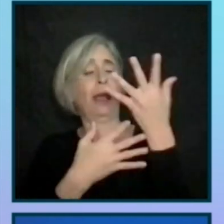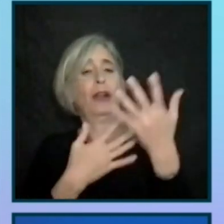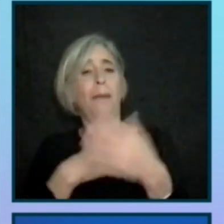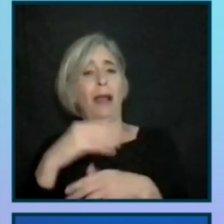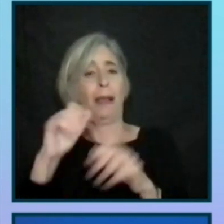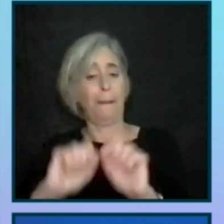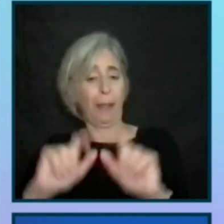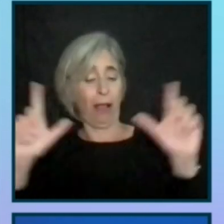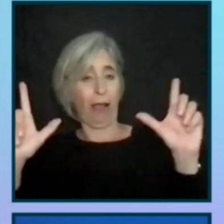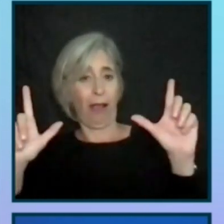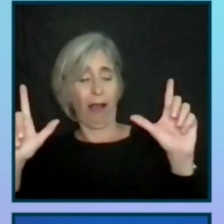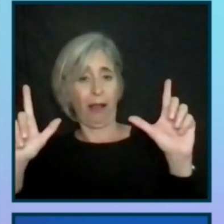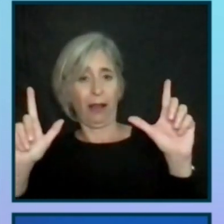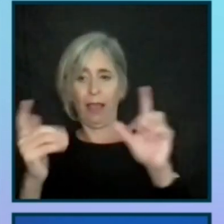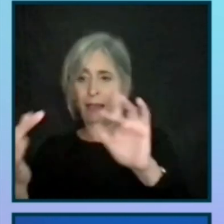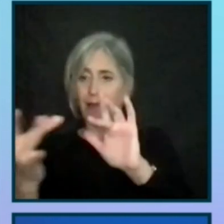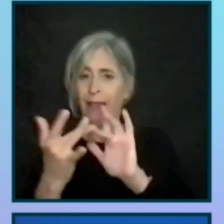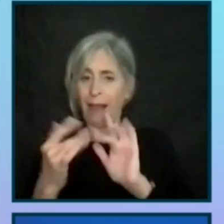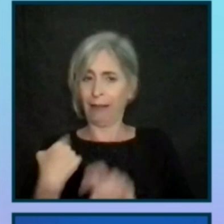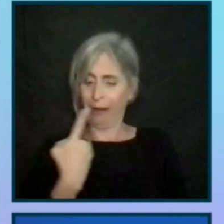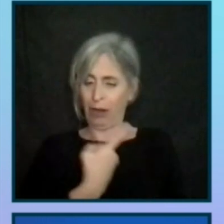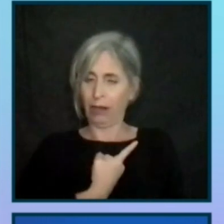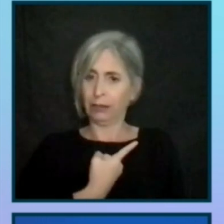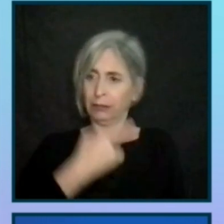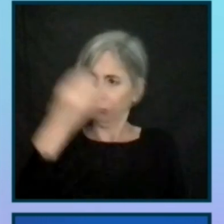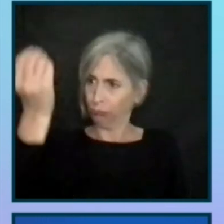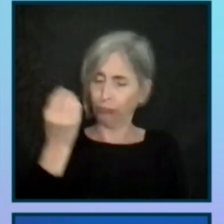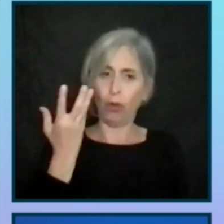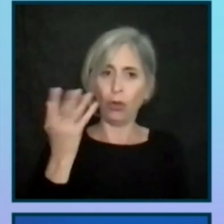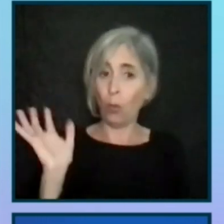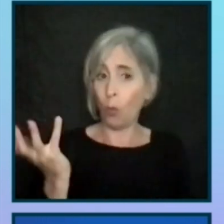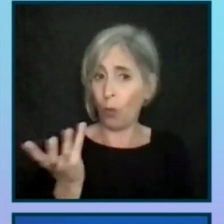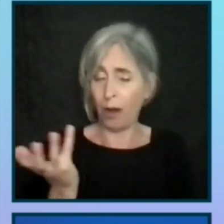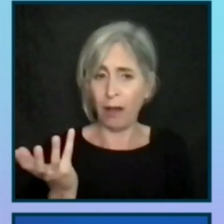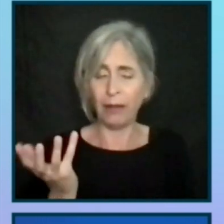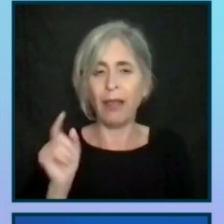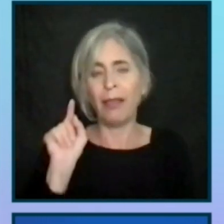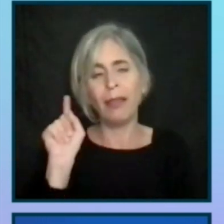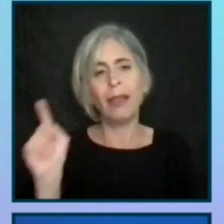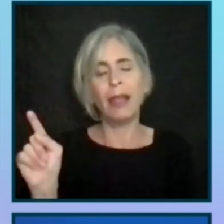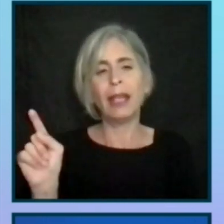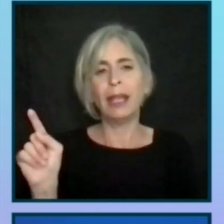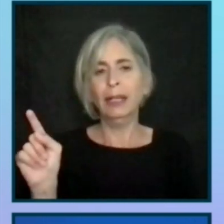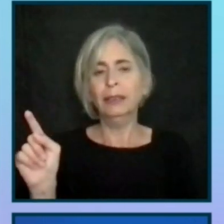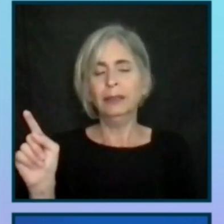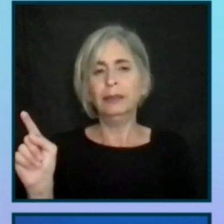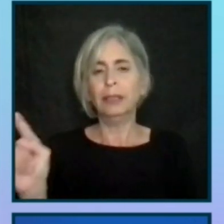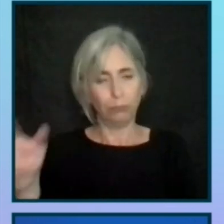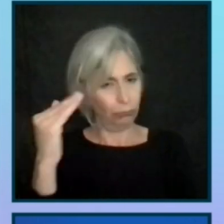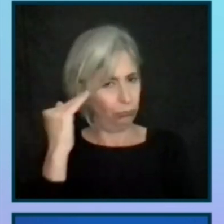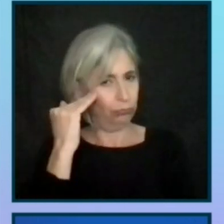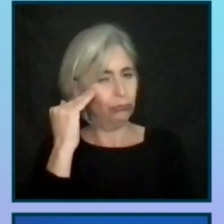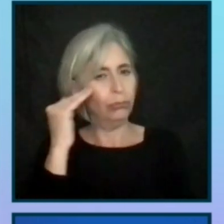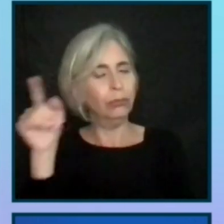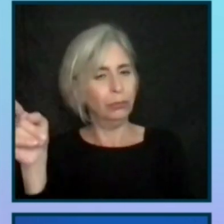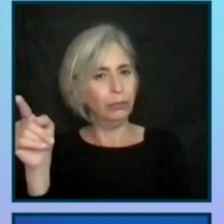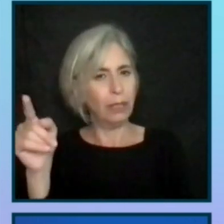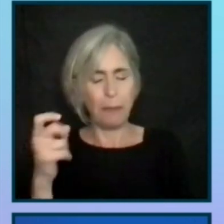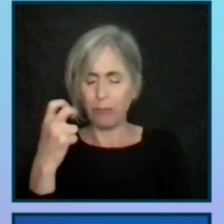they reached out to us and told us that they they're aware that they have big issues with their accessibility